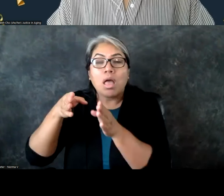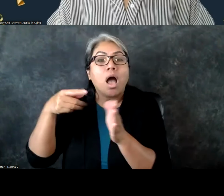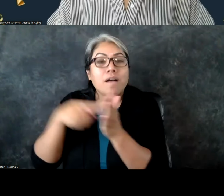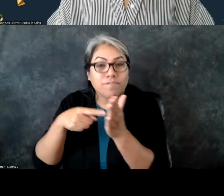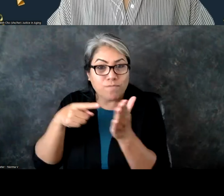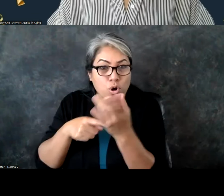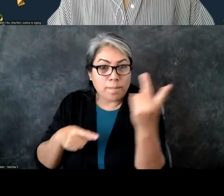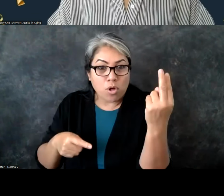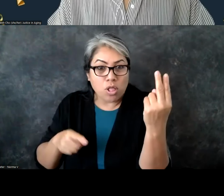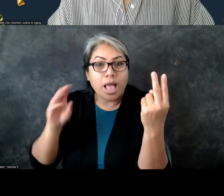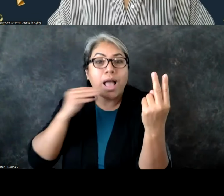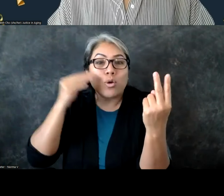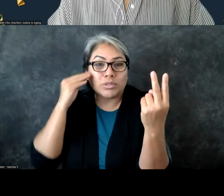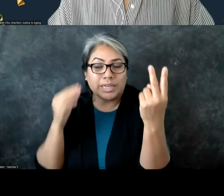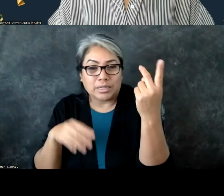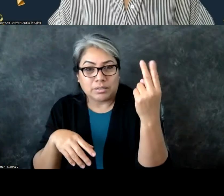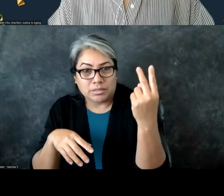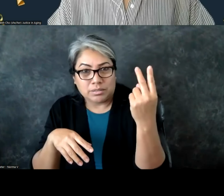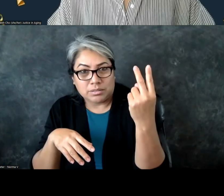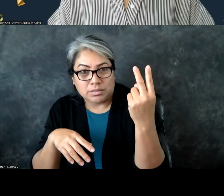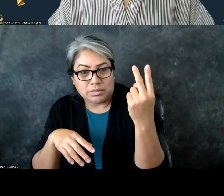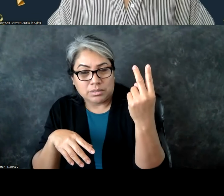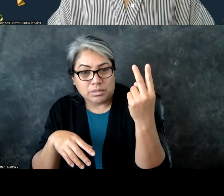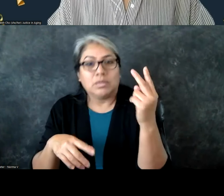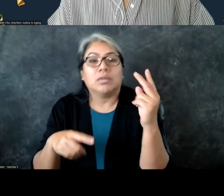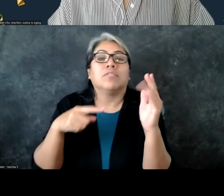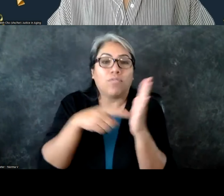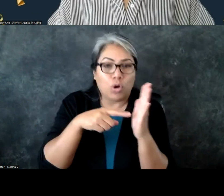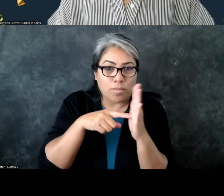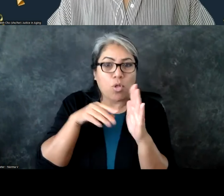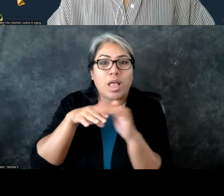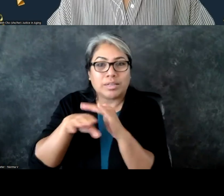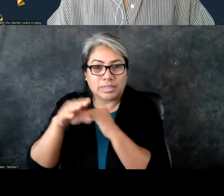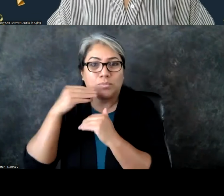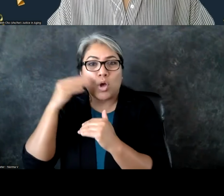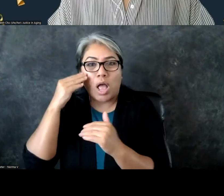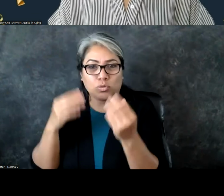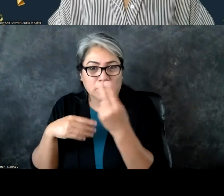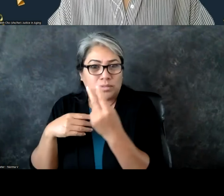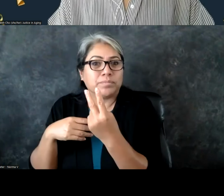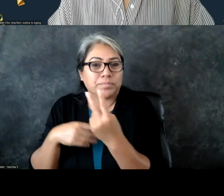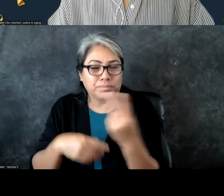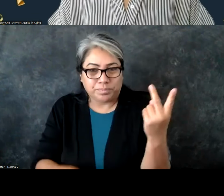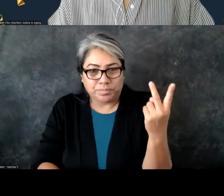» Lower rent. » Affordable housing. » Affordable and accessible housing.